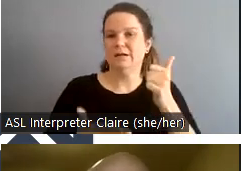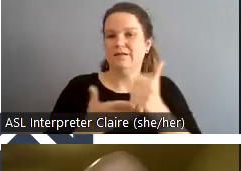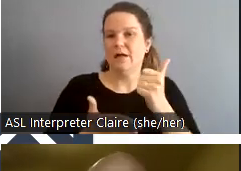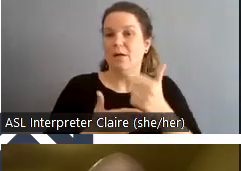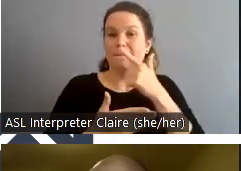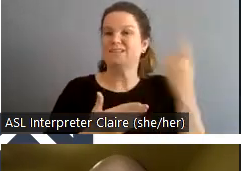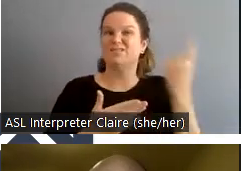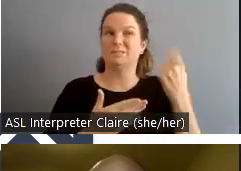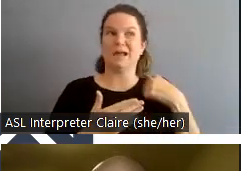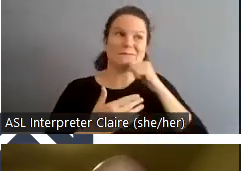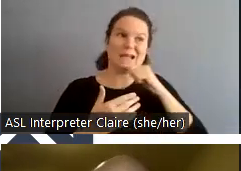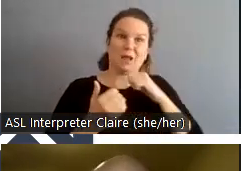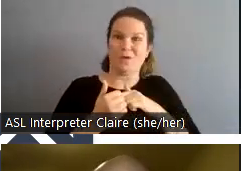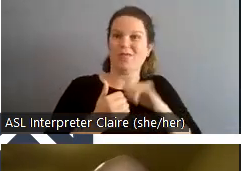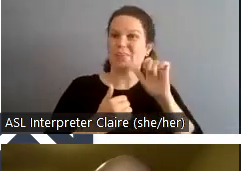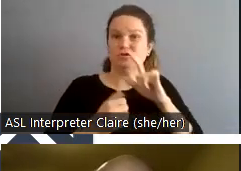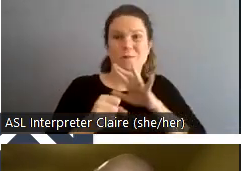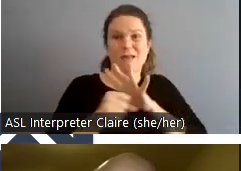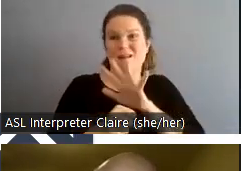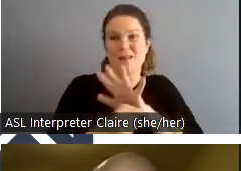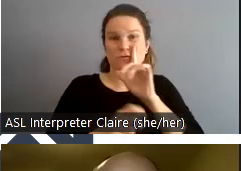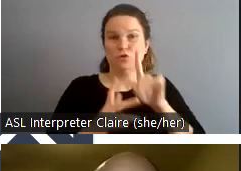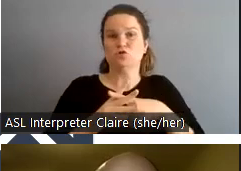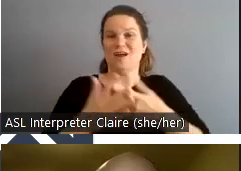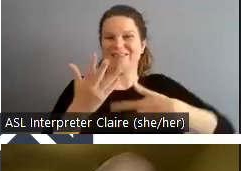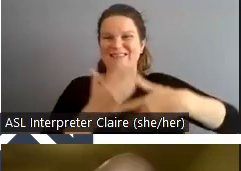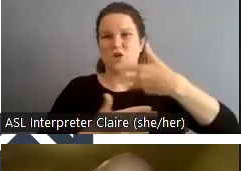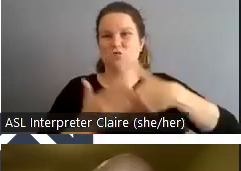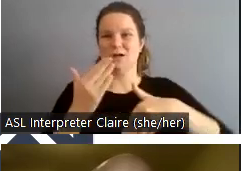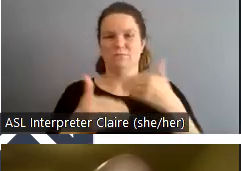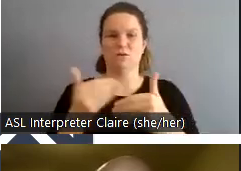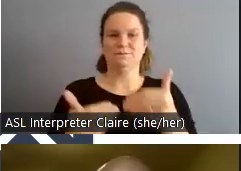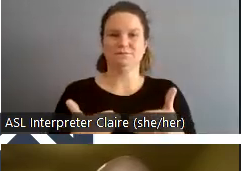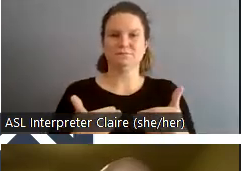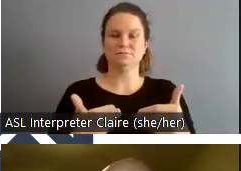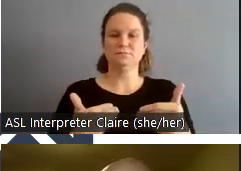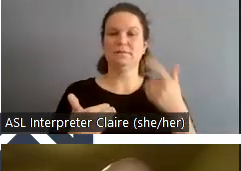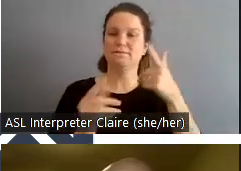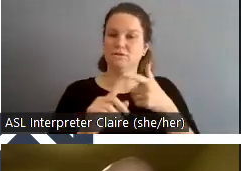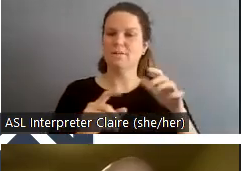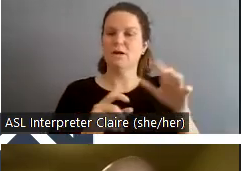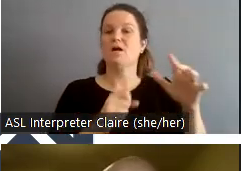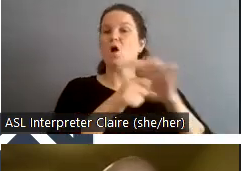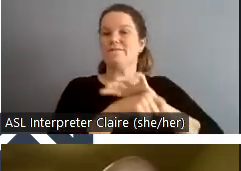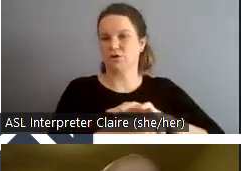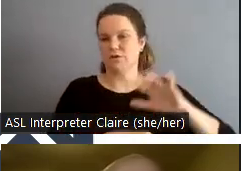with." That should be enough to kick off this interactive process from a covered